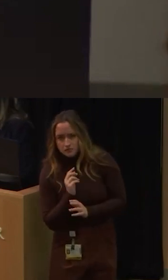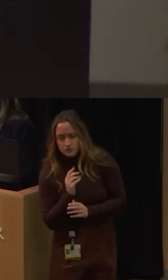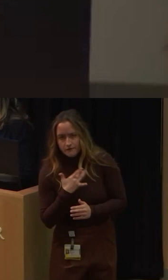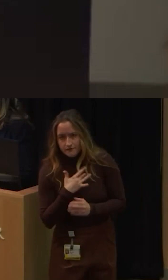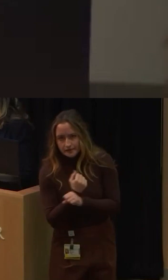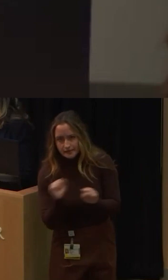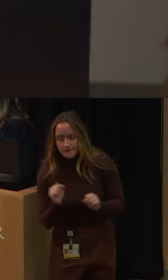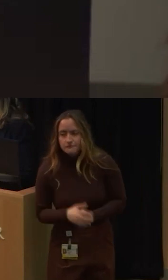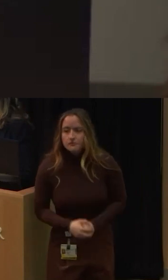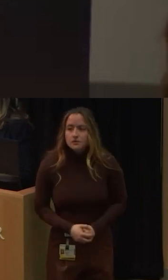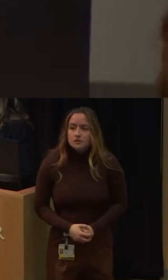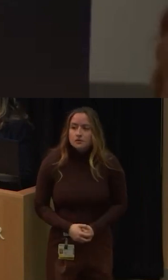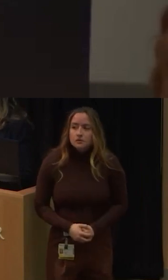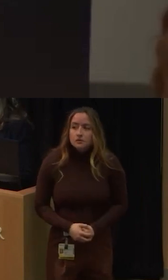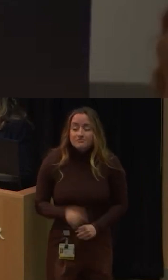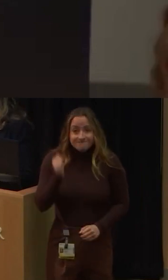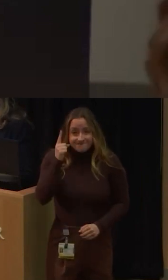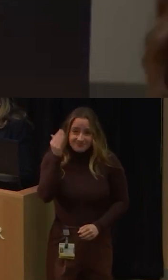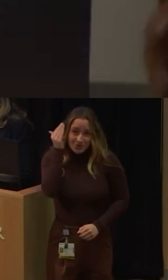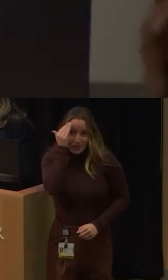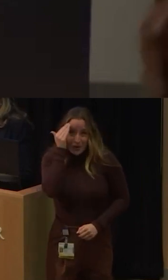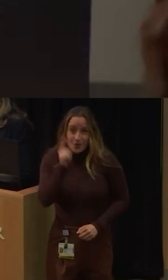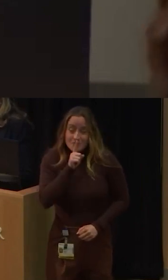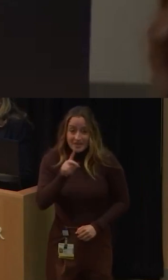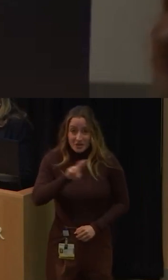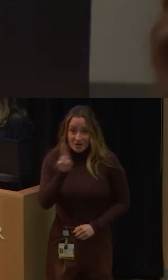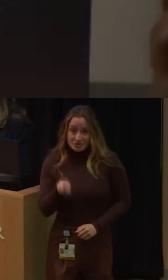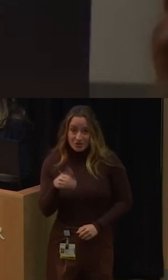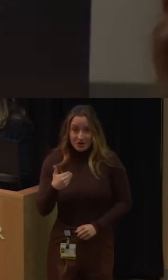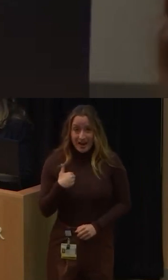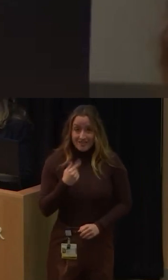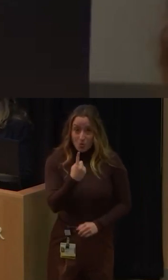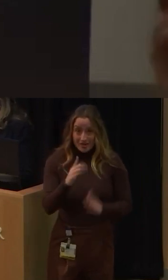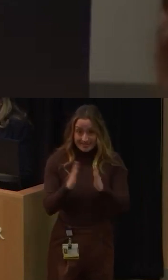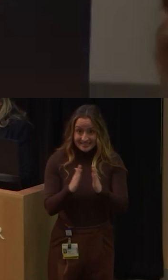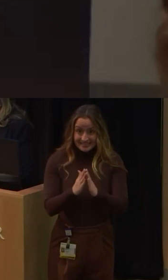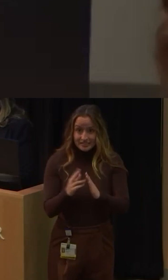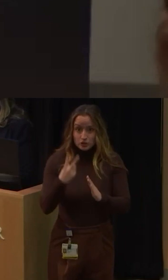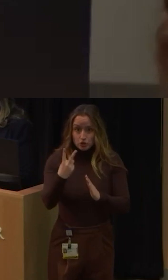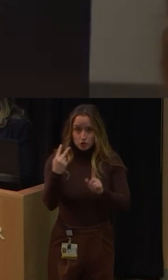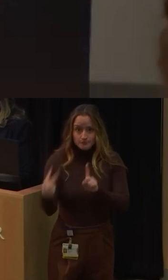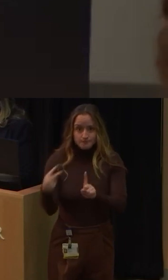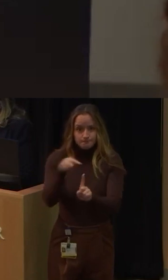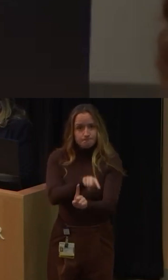but we all know that it's a tale of two cities. There are incredible disparities,